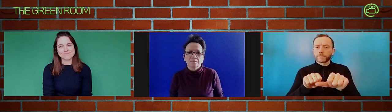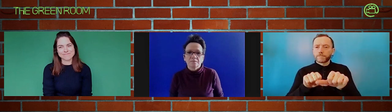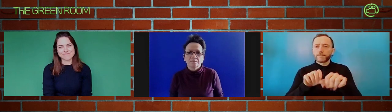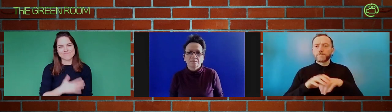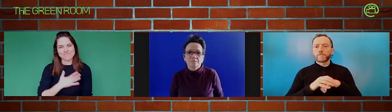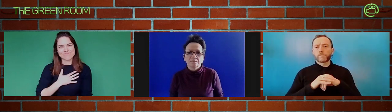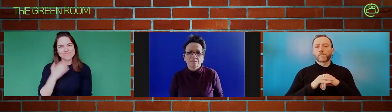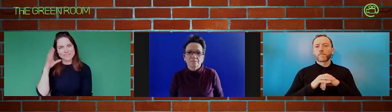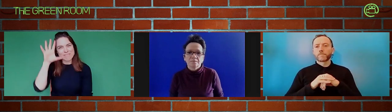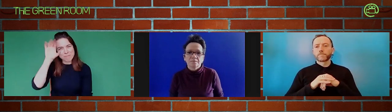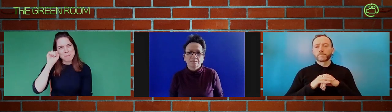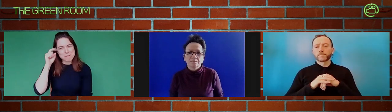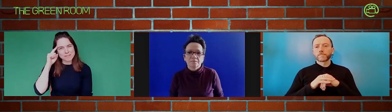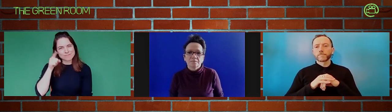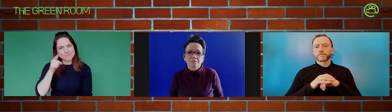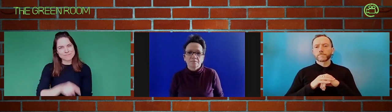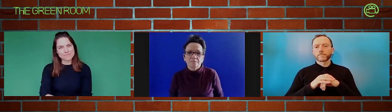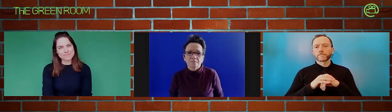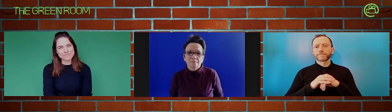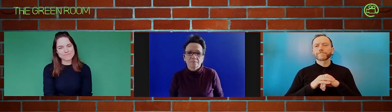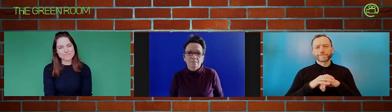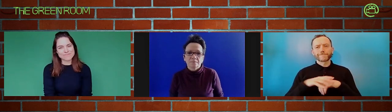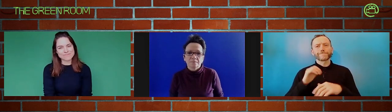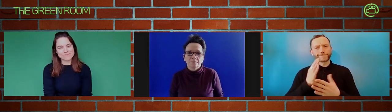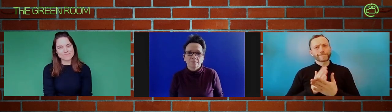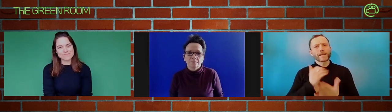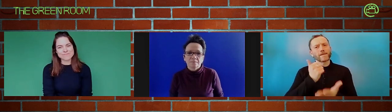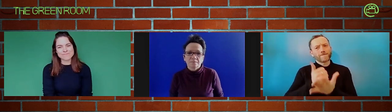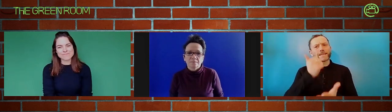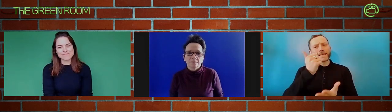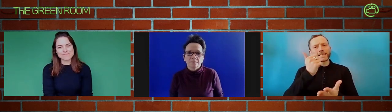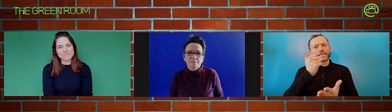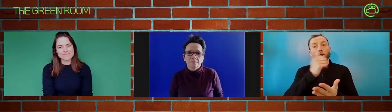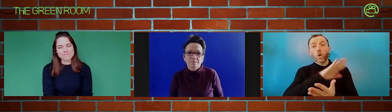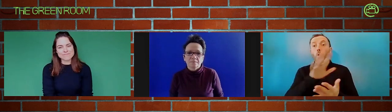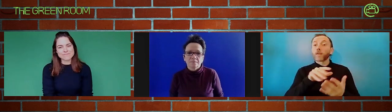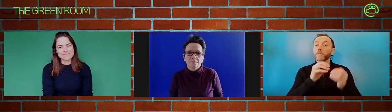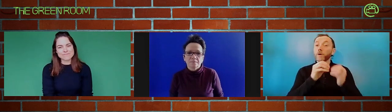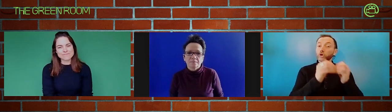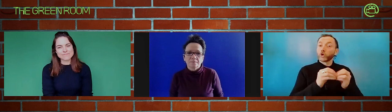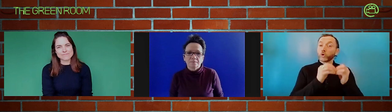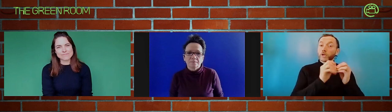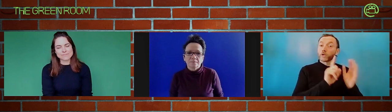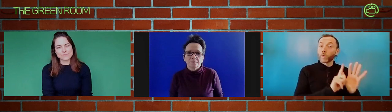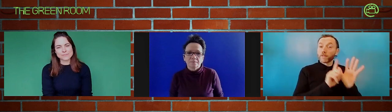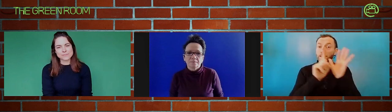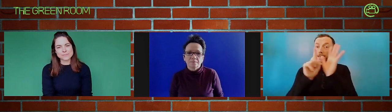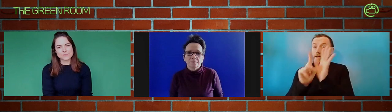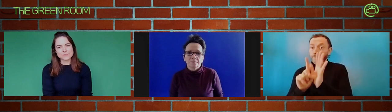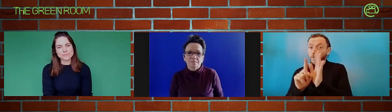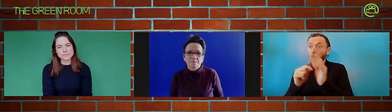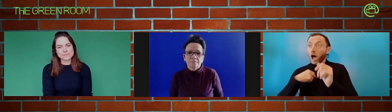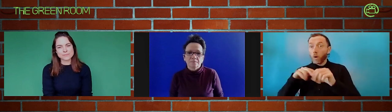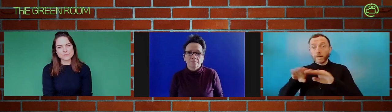And it was fantastic and I took all my students to see it I was actually stage managing that show.